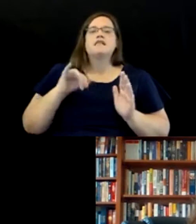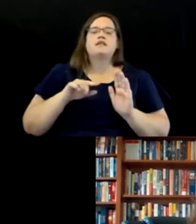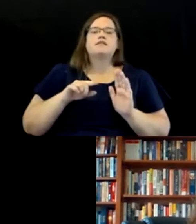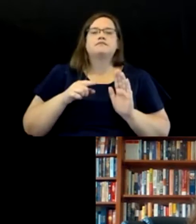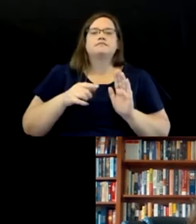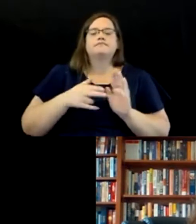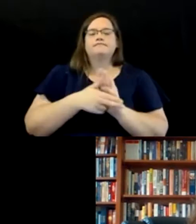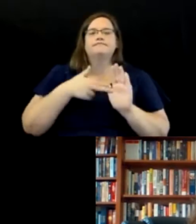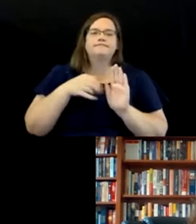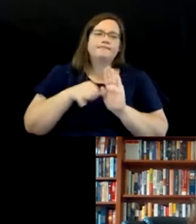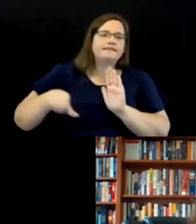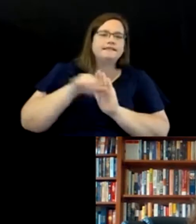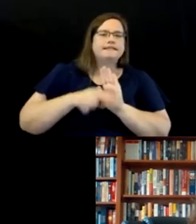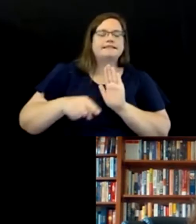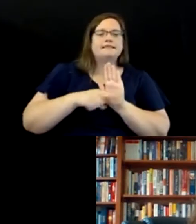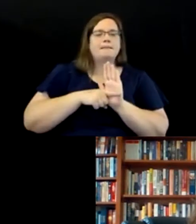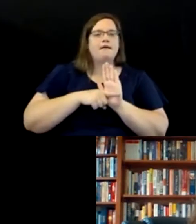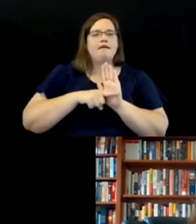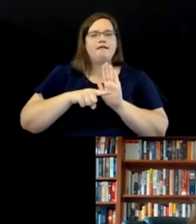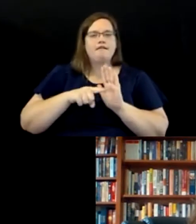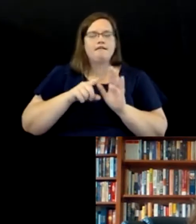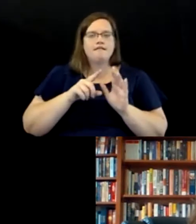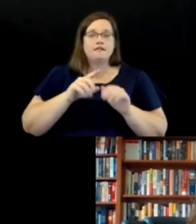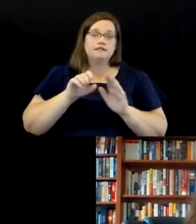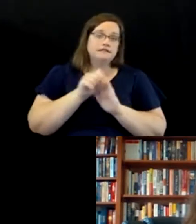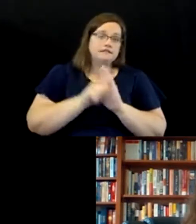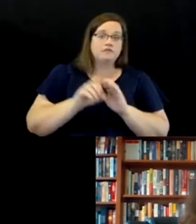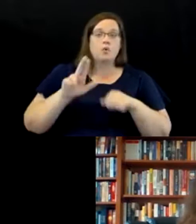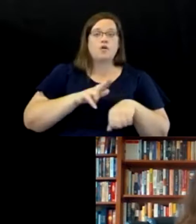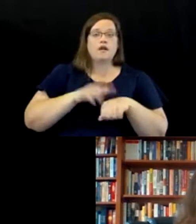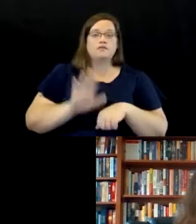or national levels. I don't know. It's a long question.